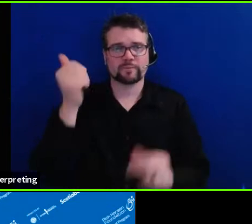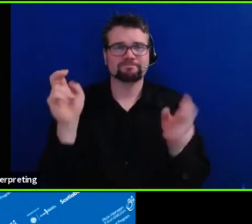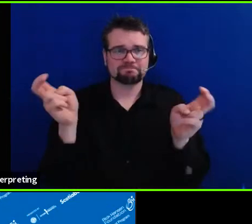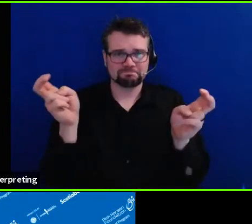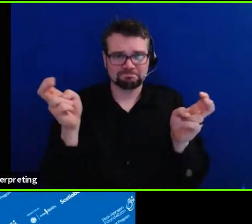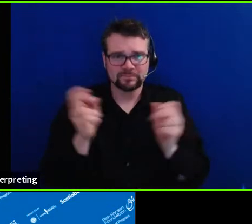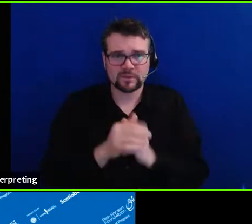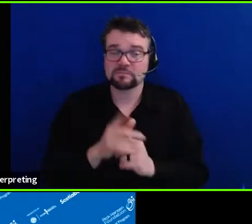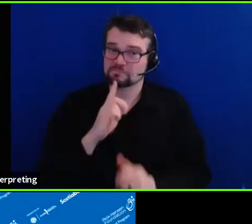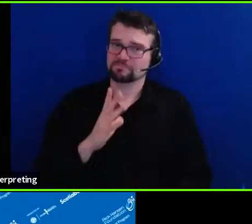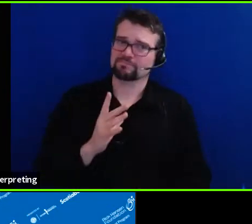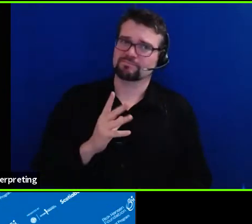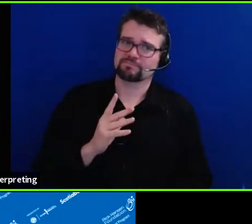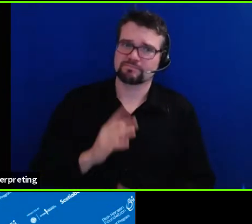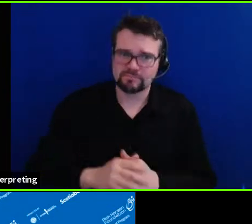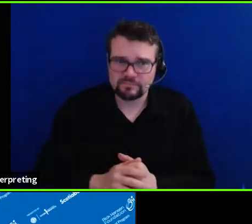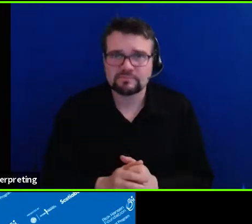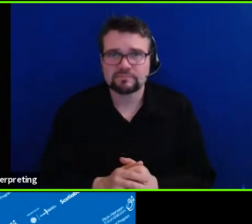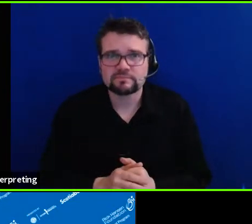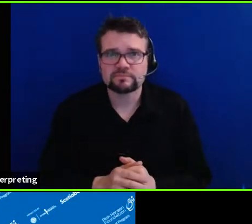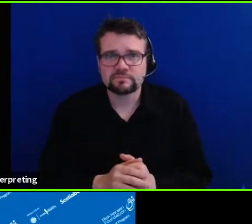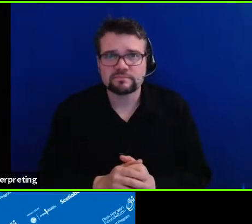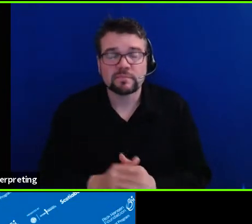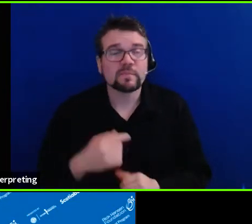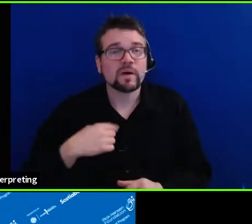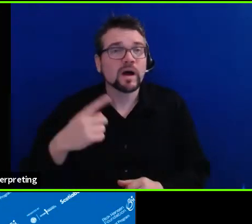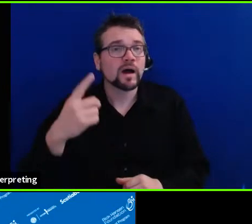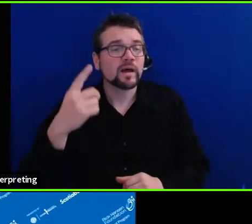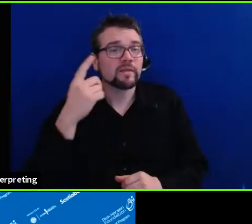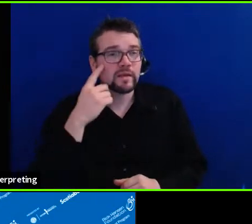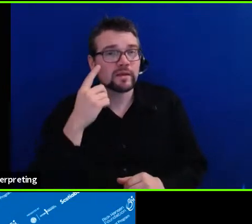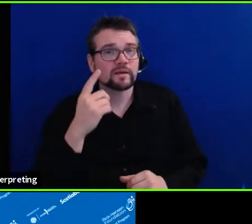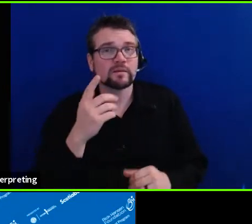AND I THINK IT, YOU KNOW, ADDS TO, YOU KNOW, PEOPLE WITH